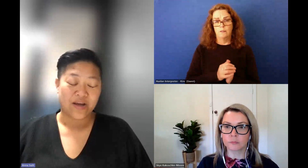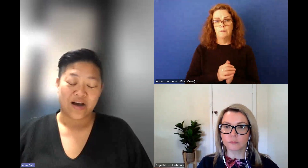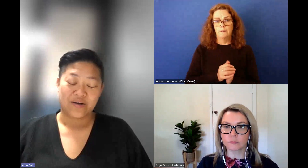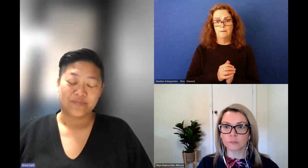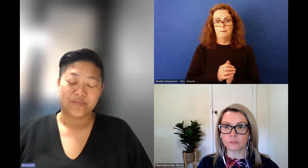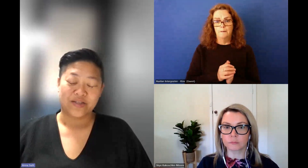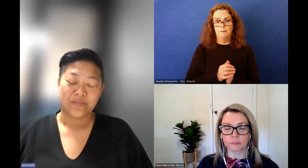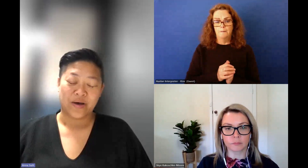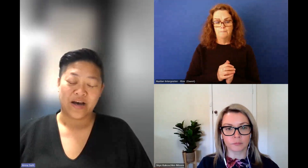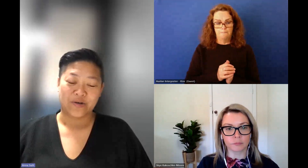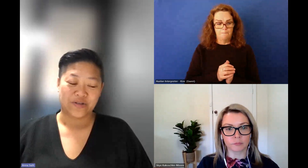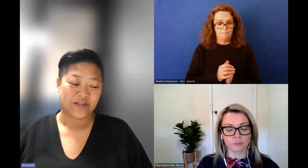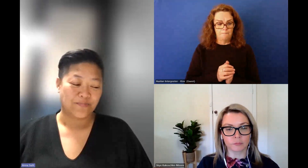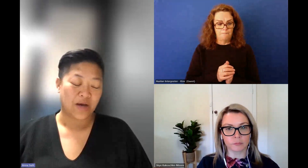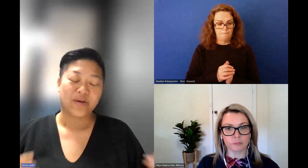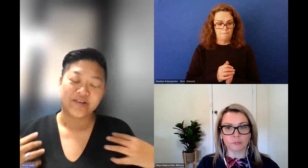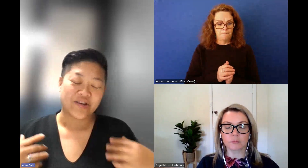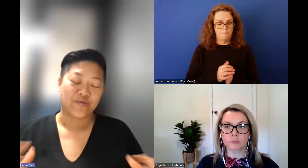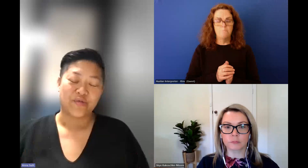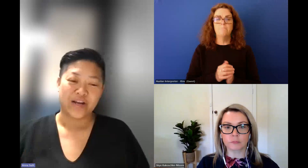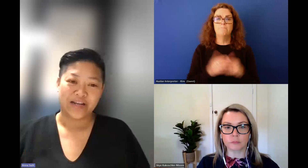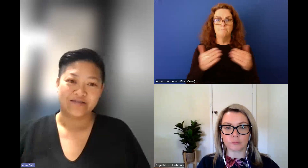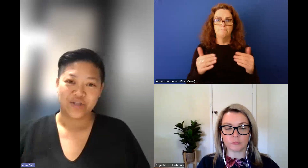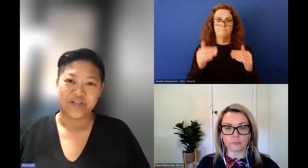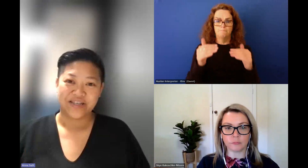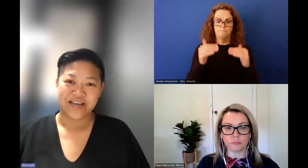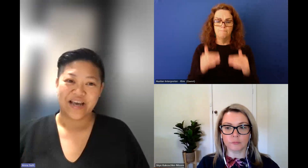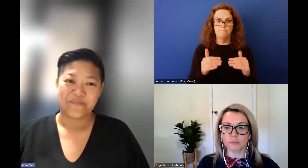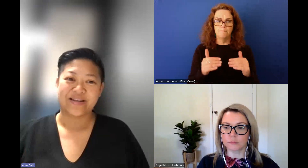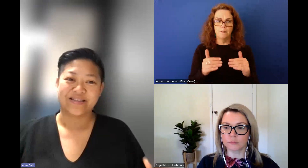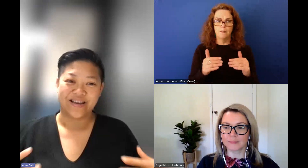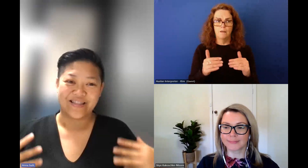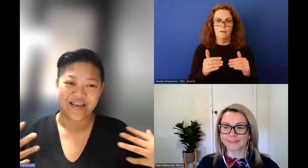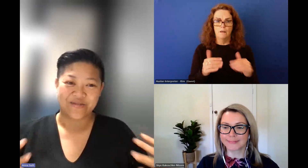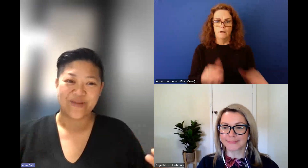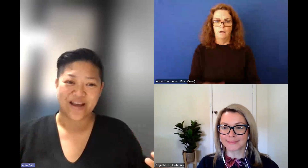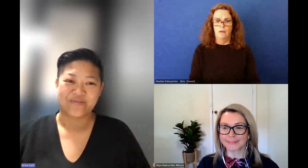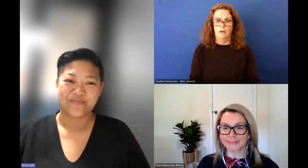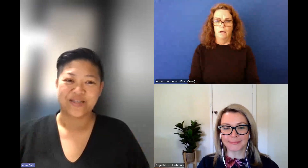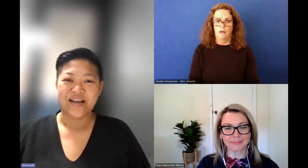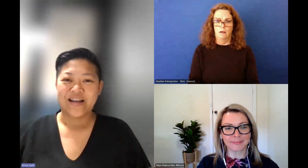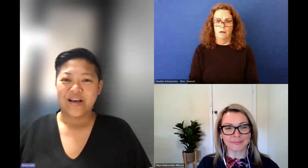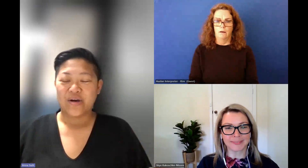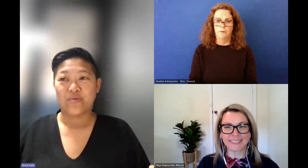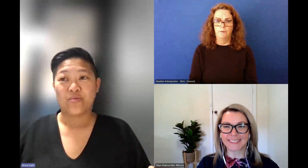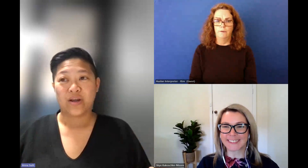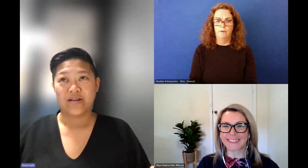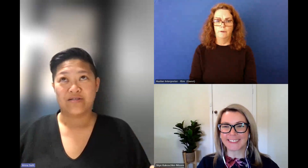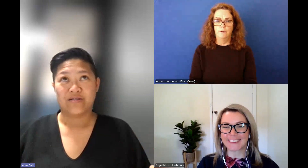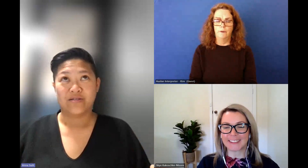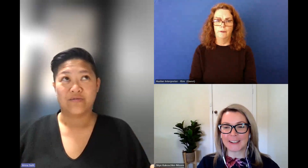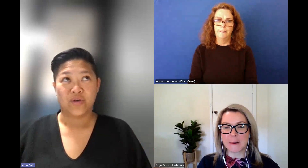then becomes about I'm going to sound really cheesy here but it then becomes a real